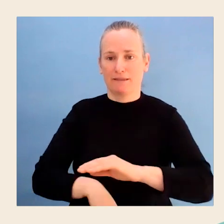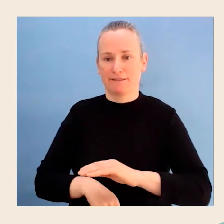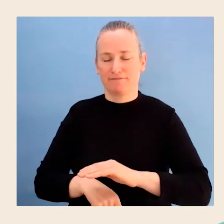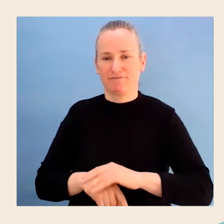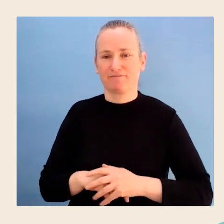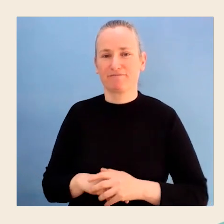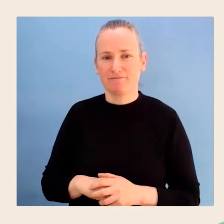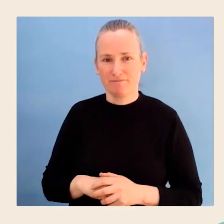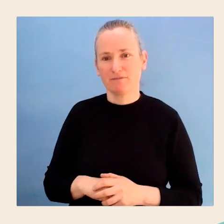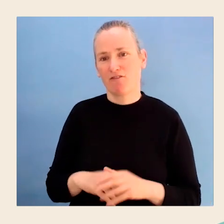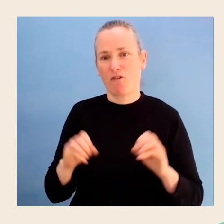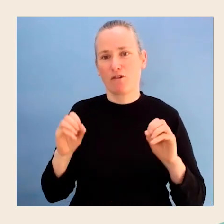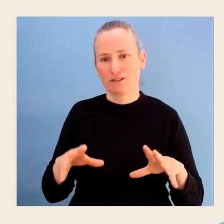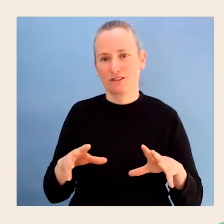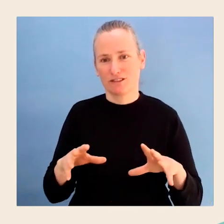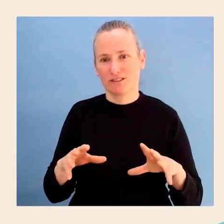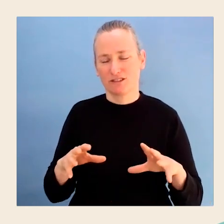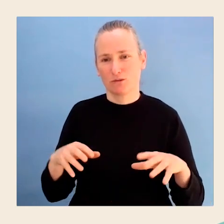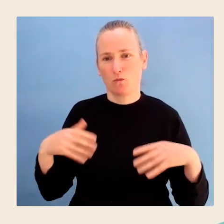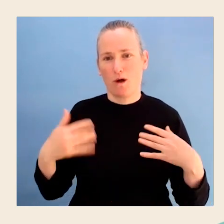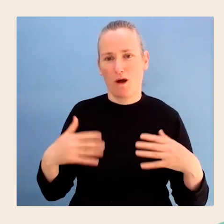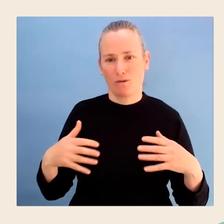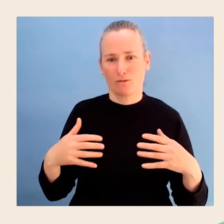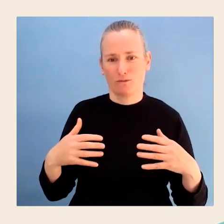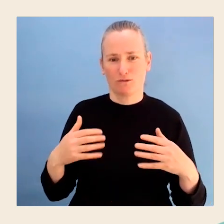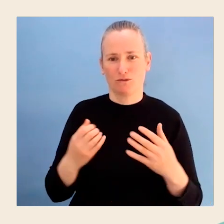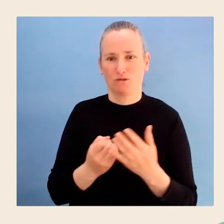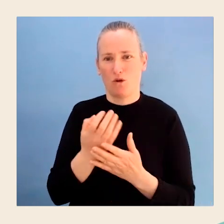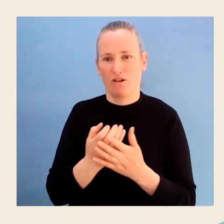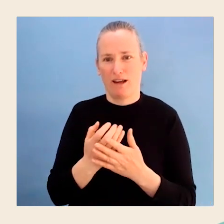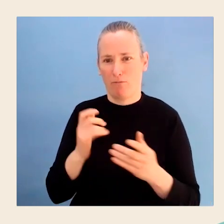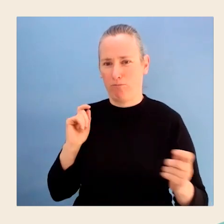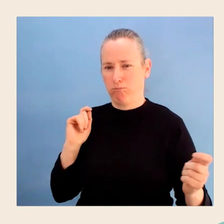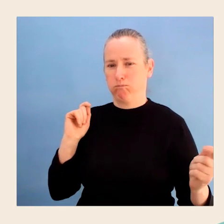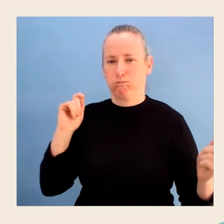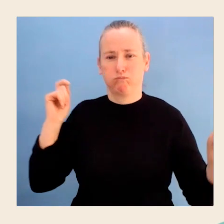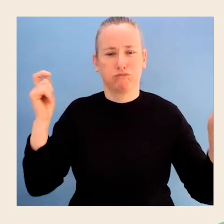And, of course, that changes the story significantly.